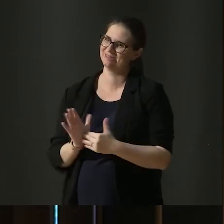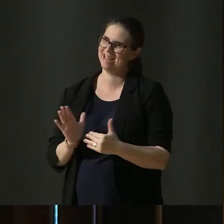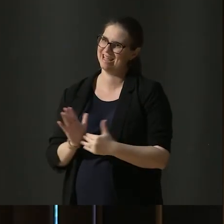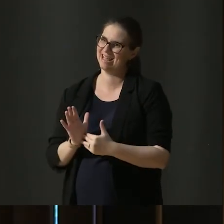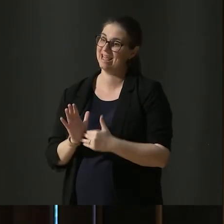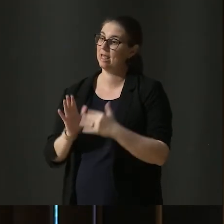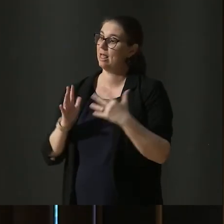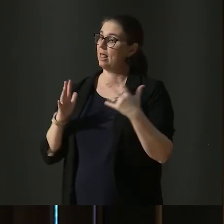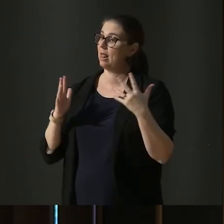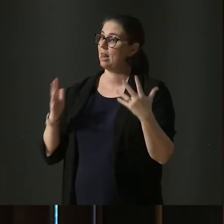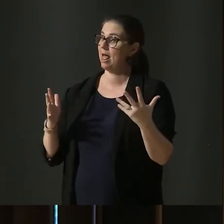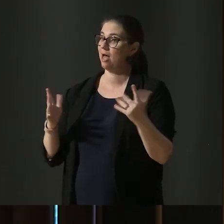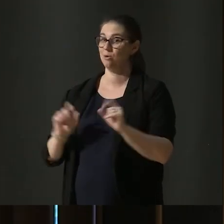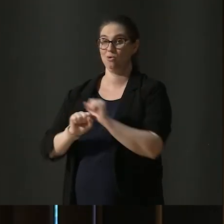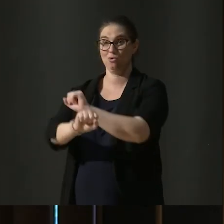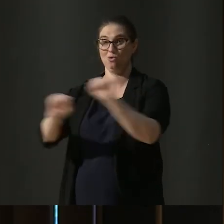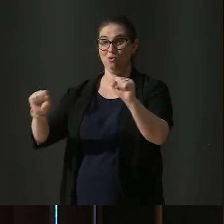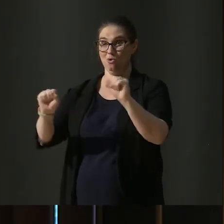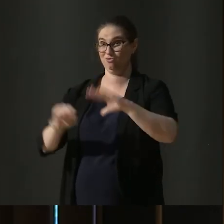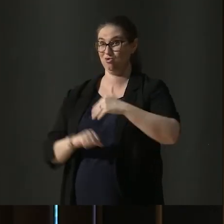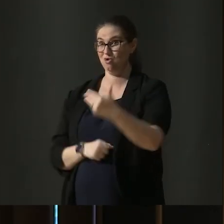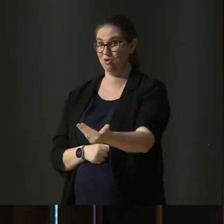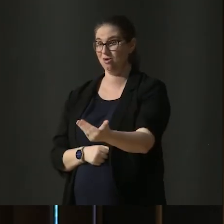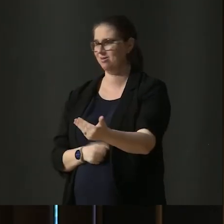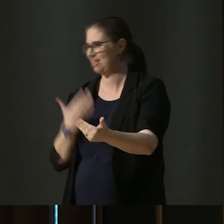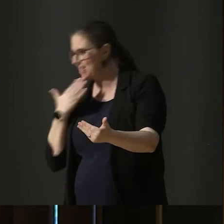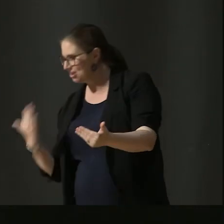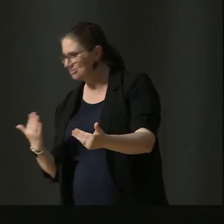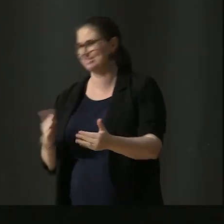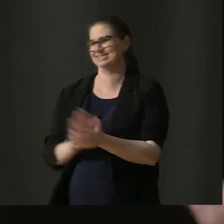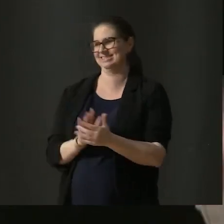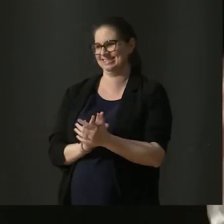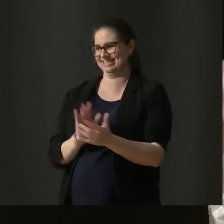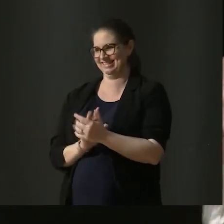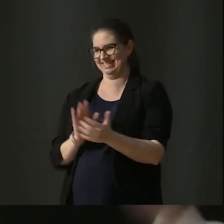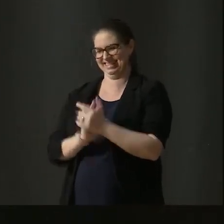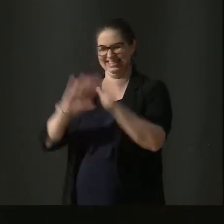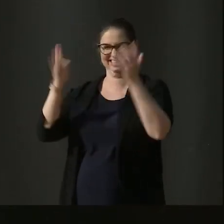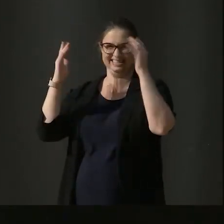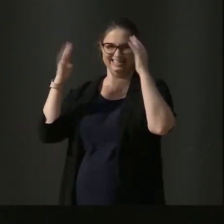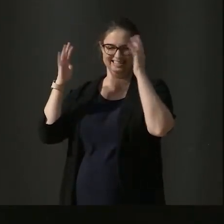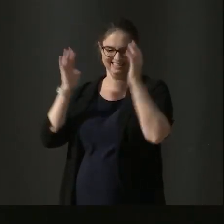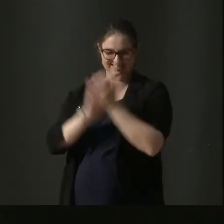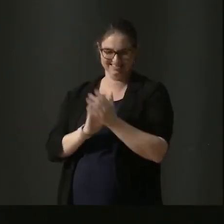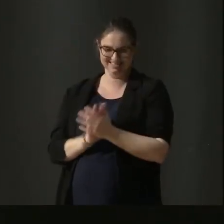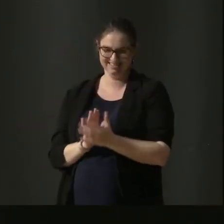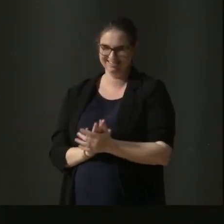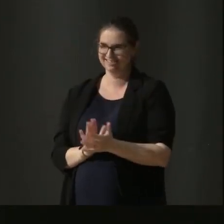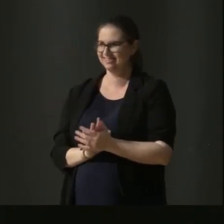And now it's your turn. Thank you. No, no, no. (clapping)